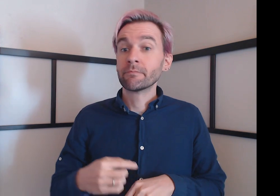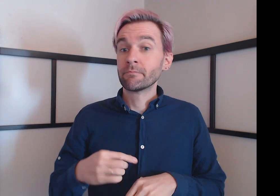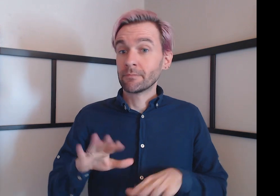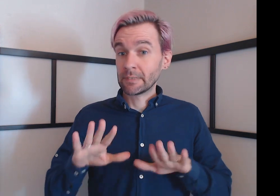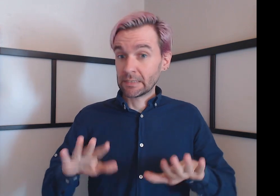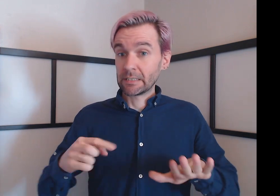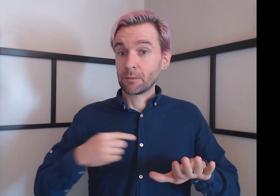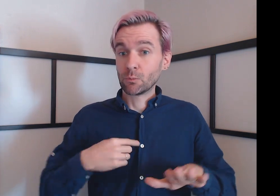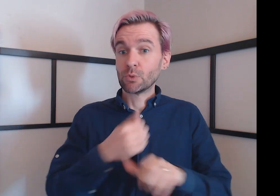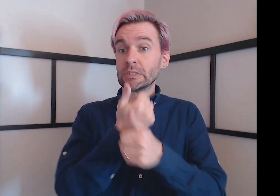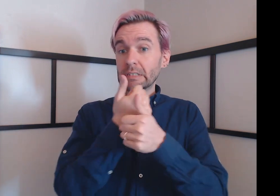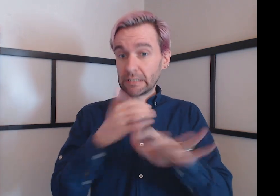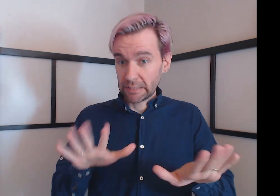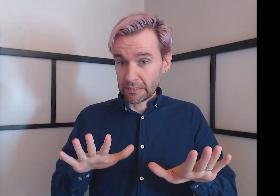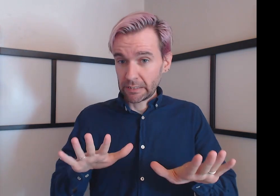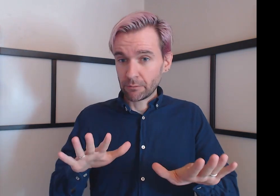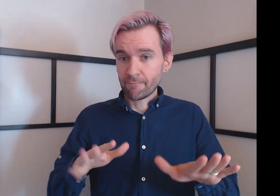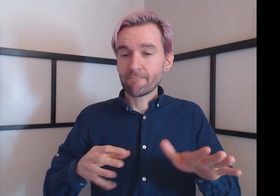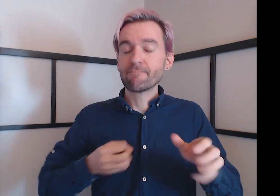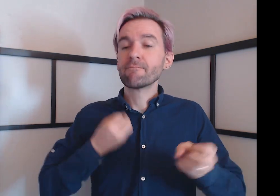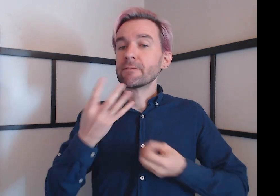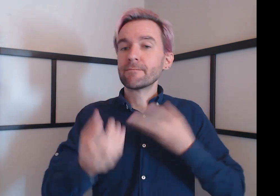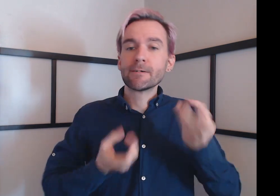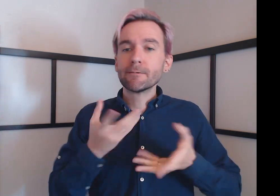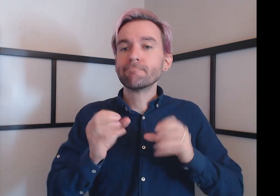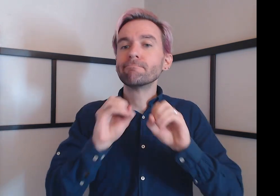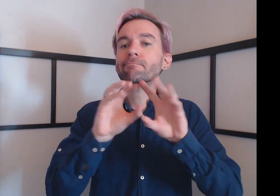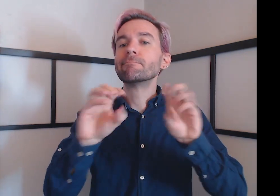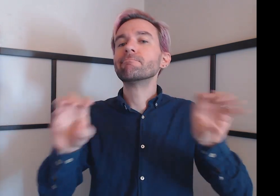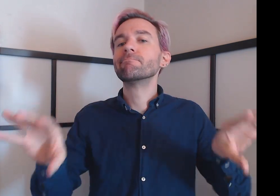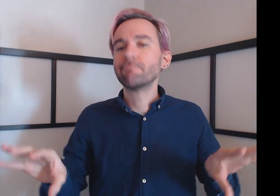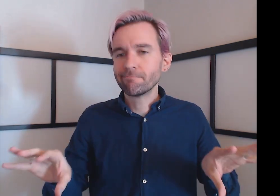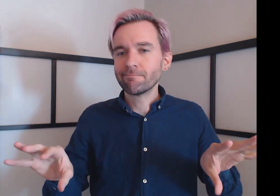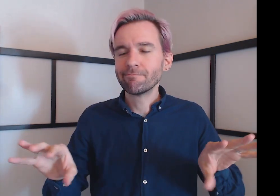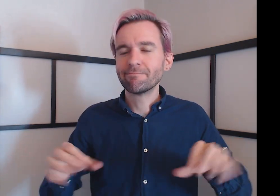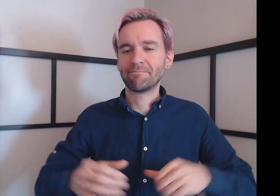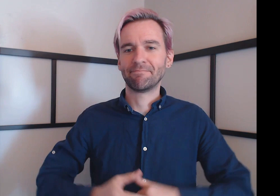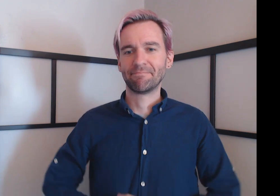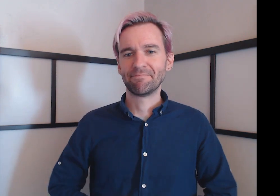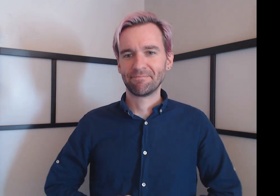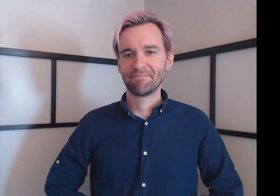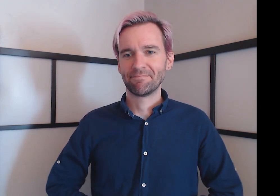So today I’d like to share my experience with you all.